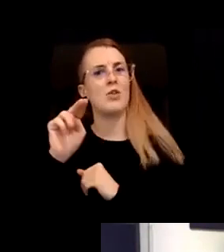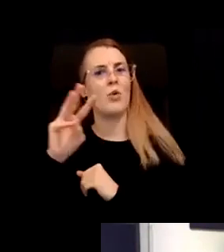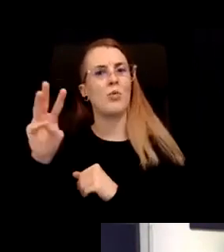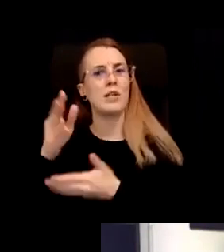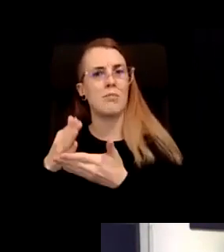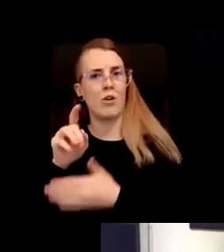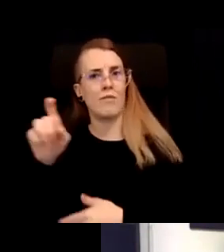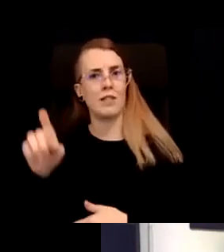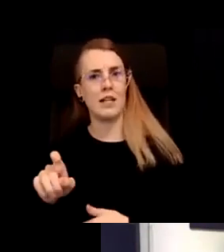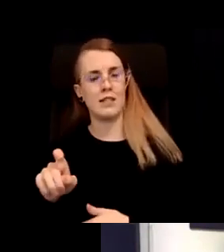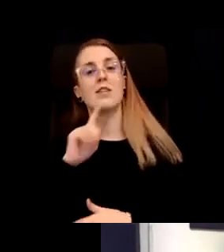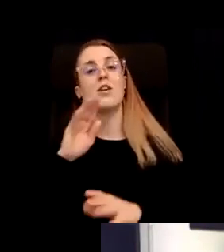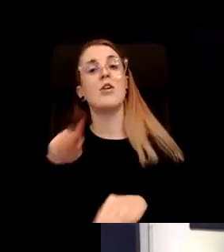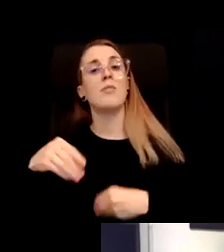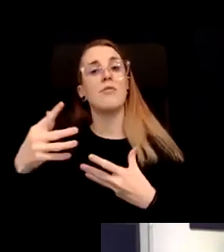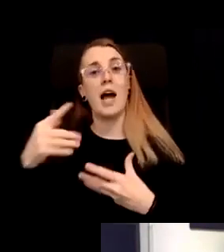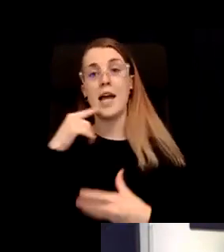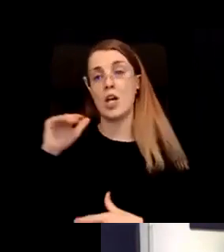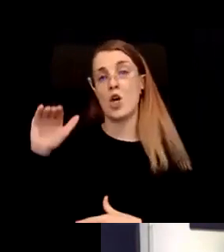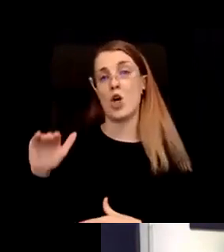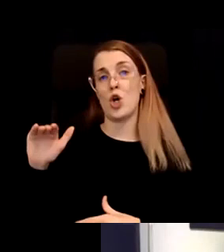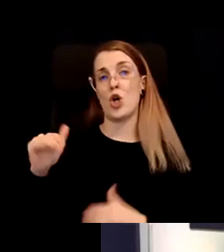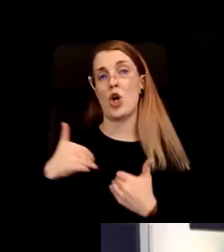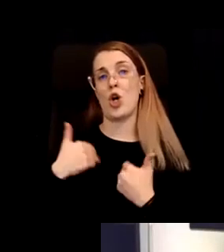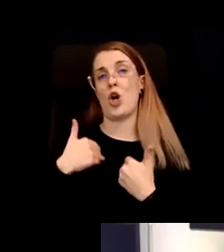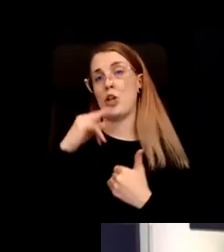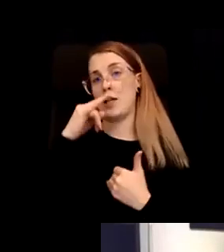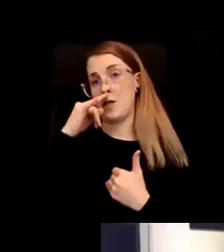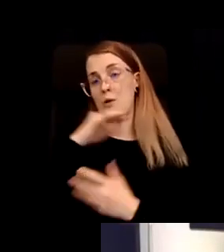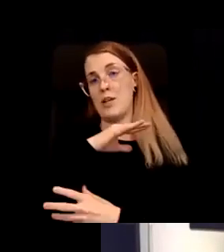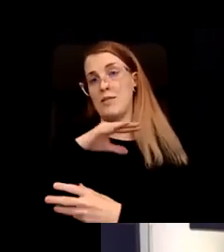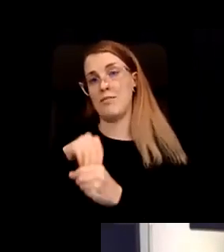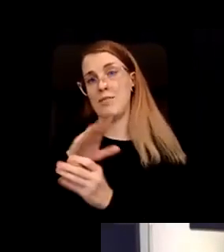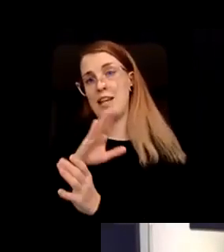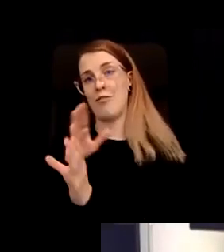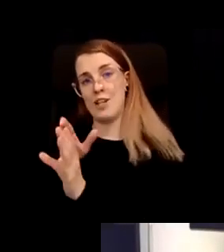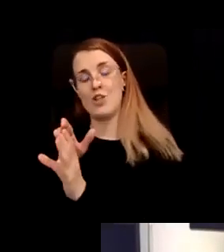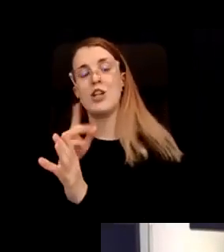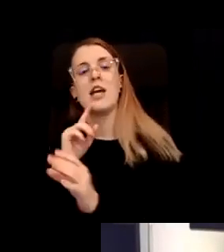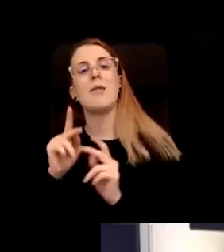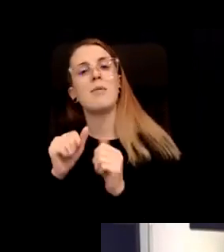We provide early childhood intervention services and services to people with intellectual disabilities and behavioral health conditions.